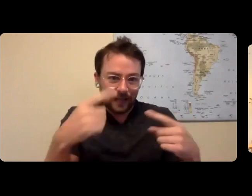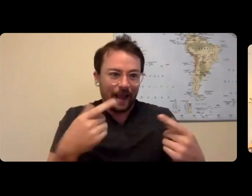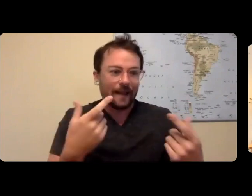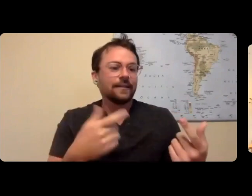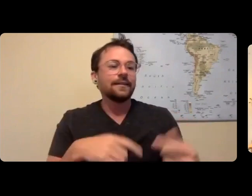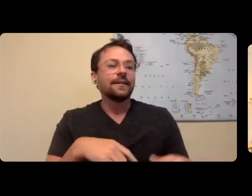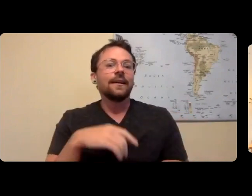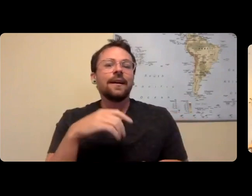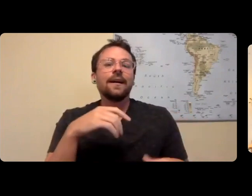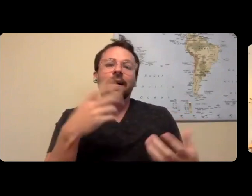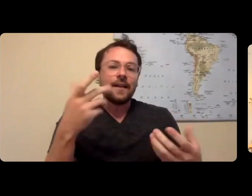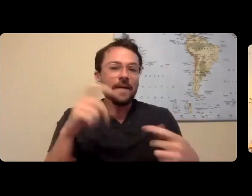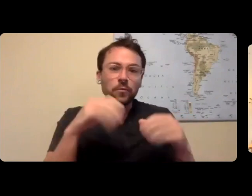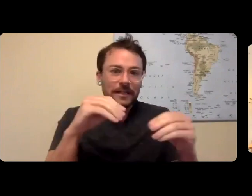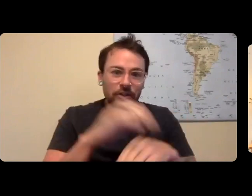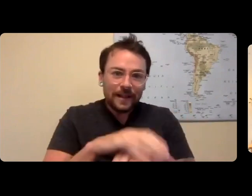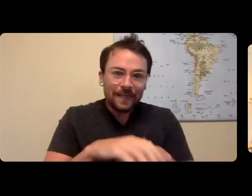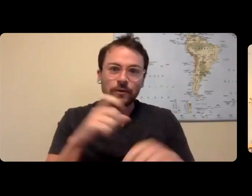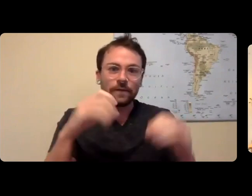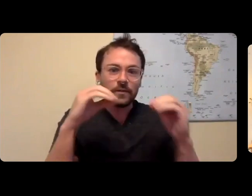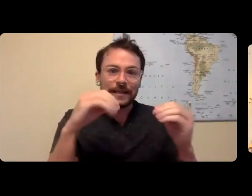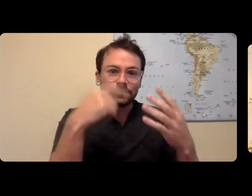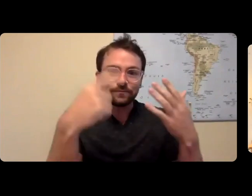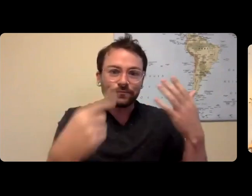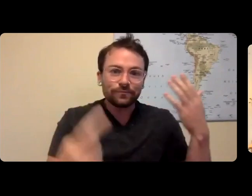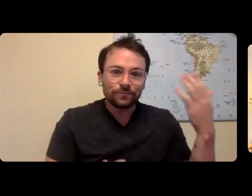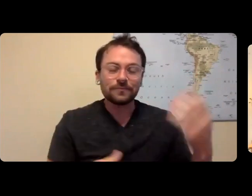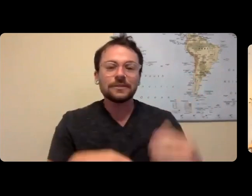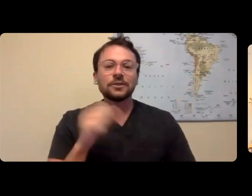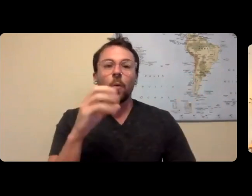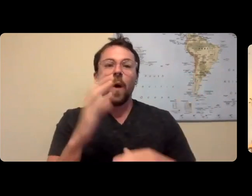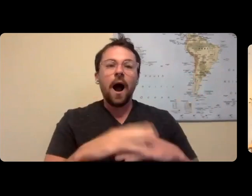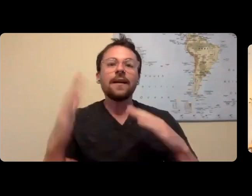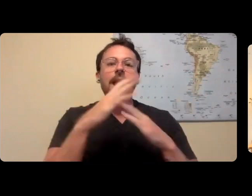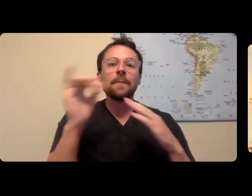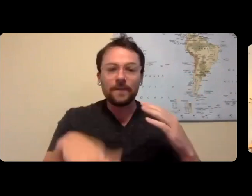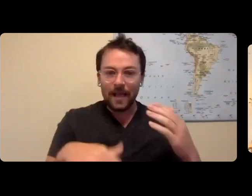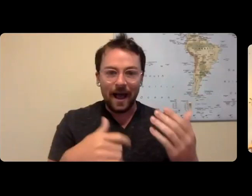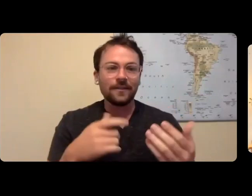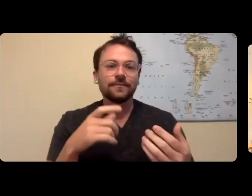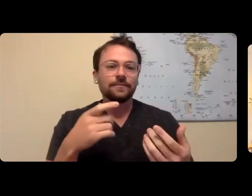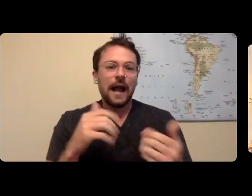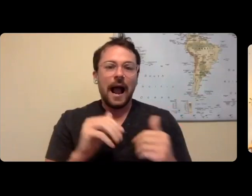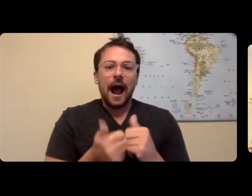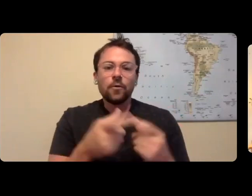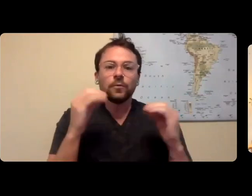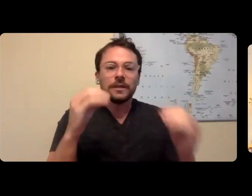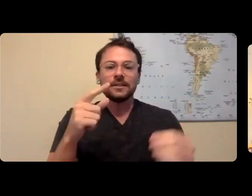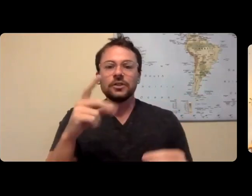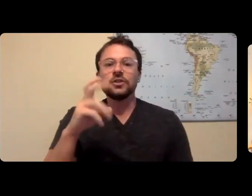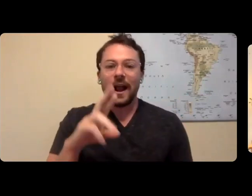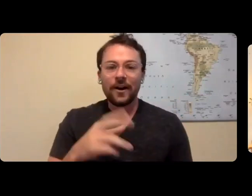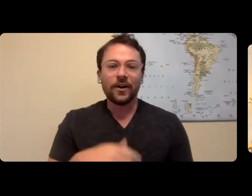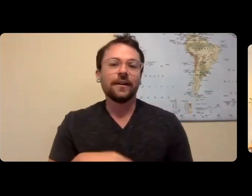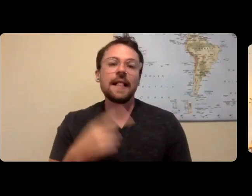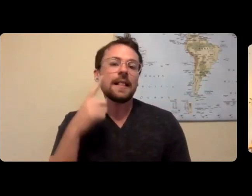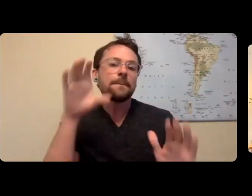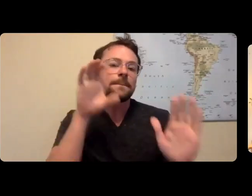to scaffold their learning especially language resources as they continue to develop their